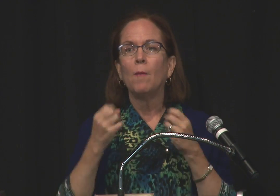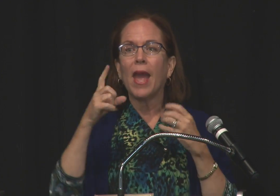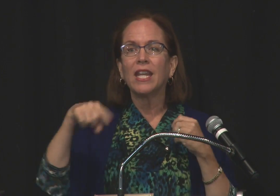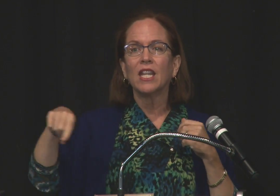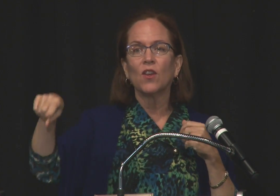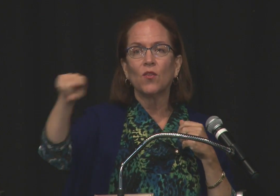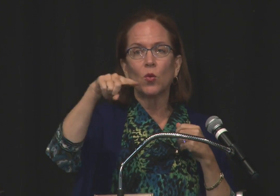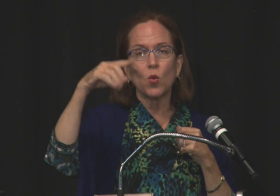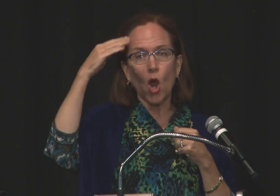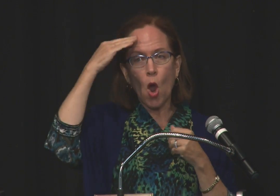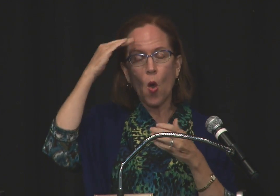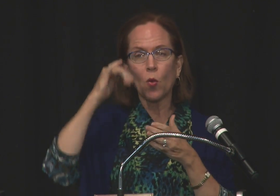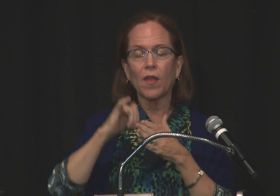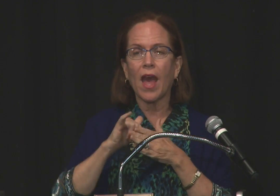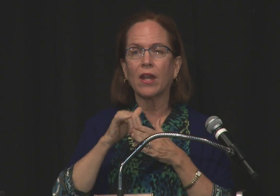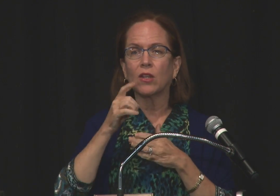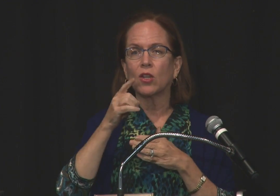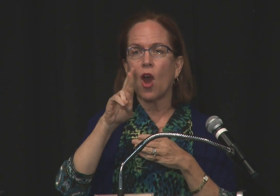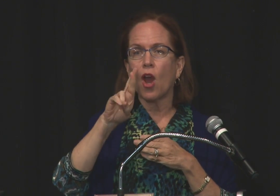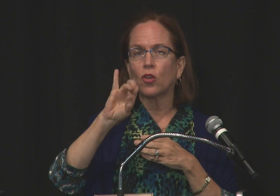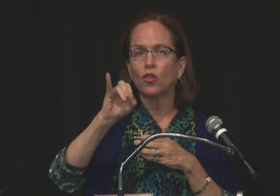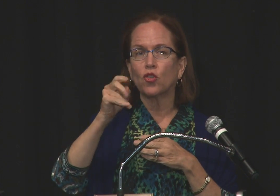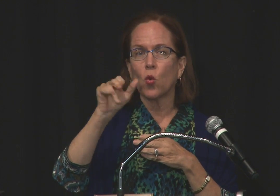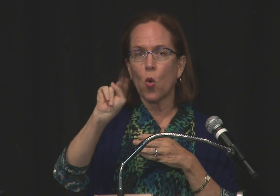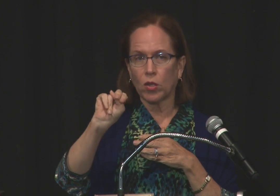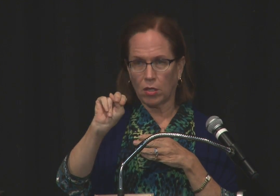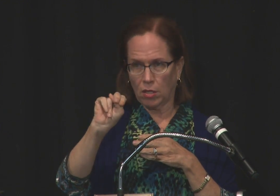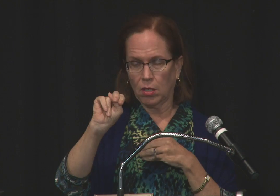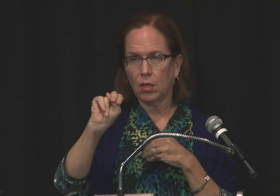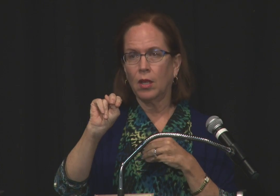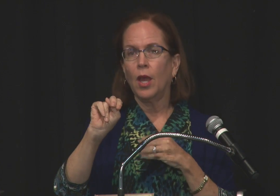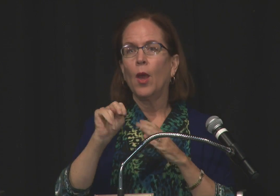Many of you know that Dr. Jordan